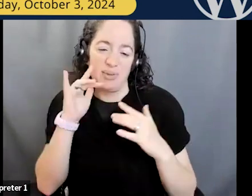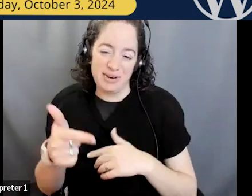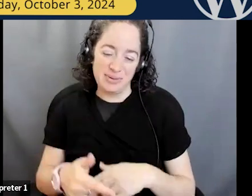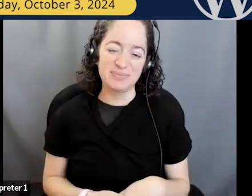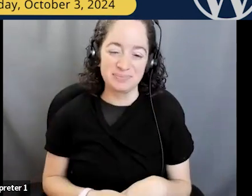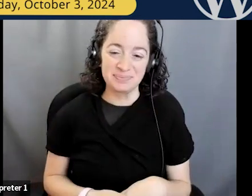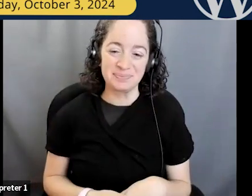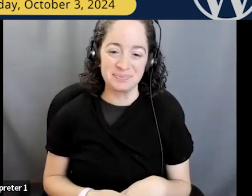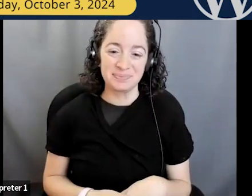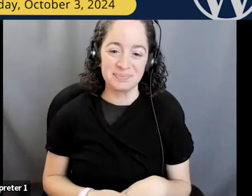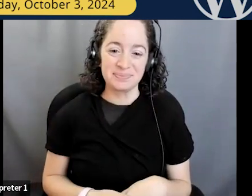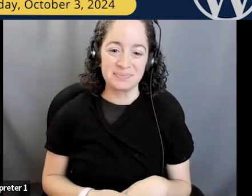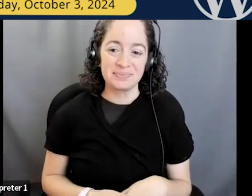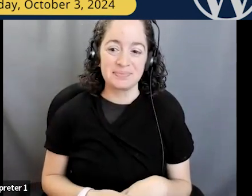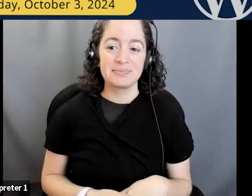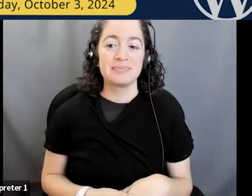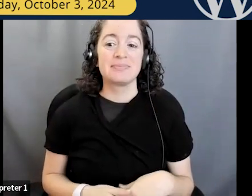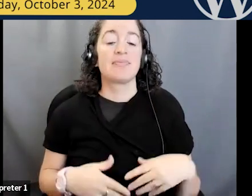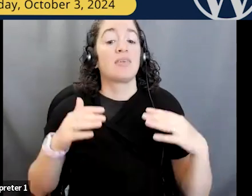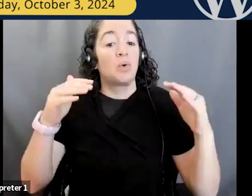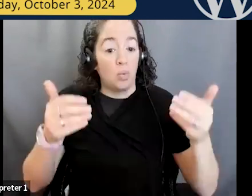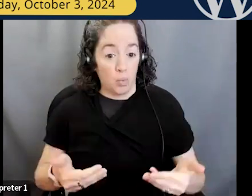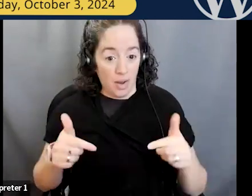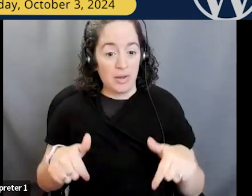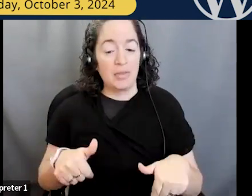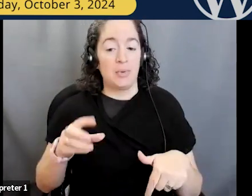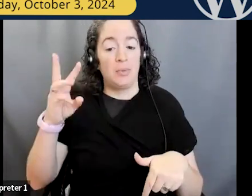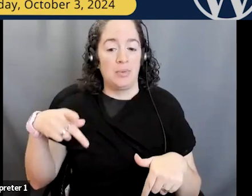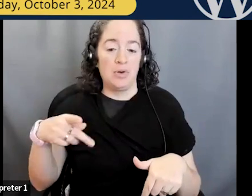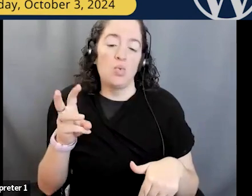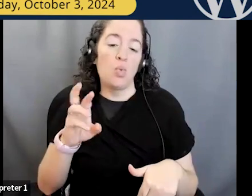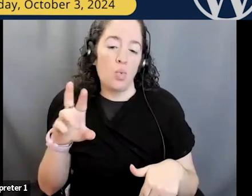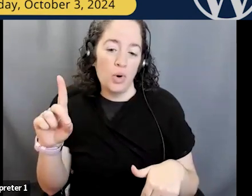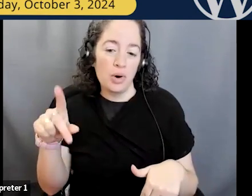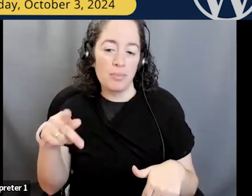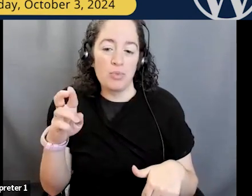Welcome to WordPress Accessibility Day. How accessible are WordPress forms by default?